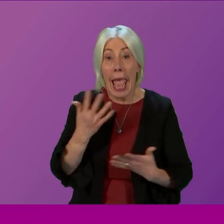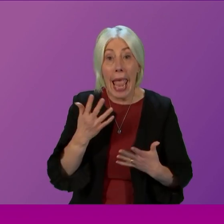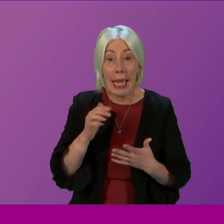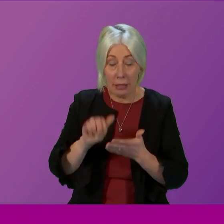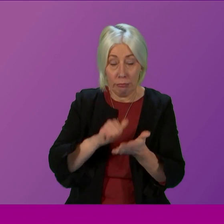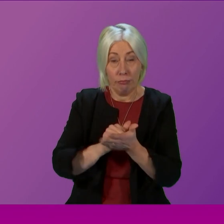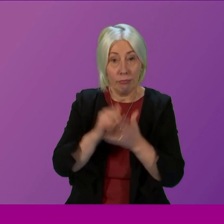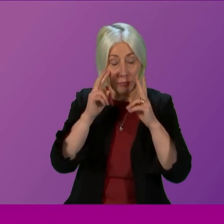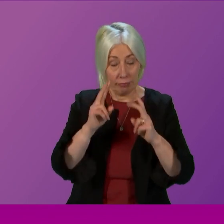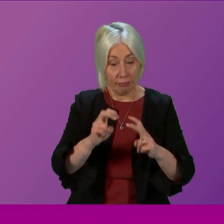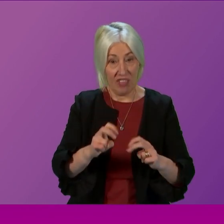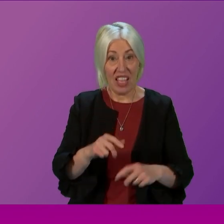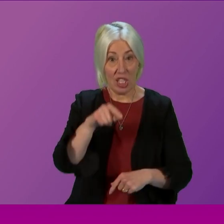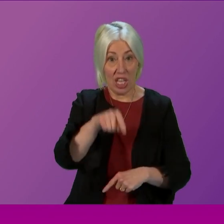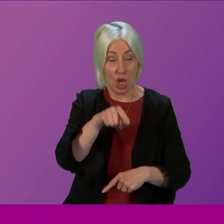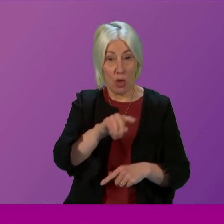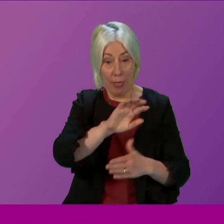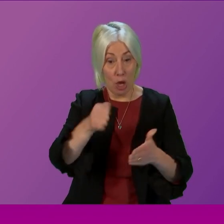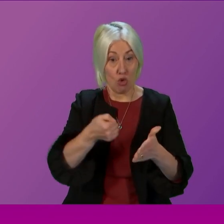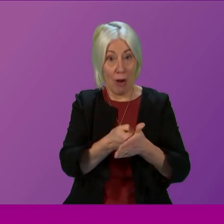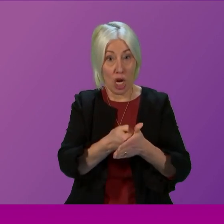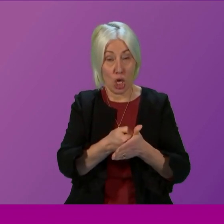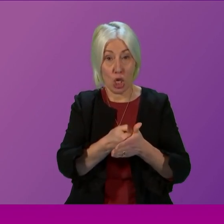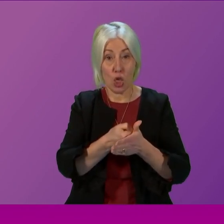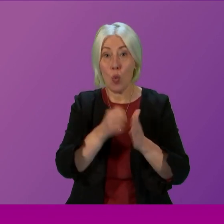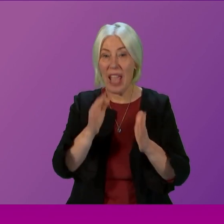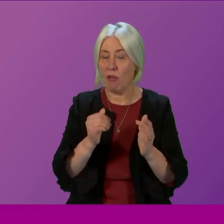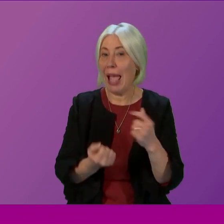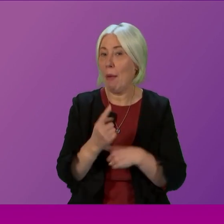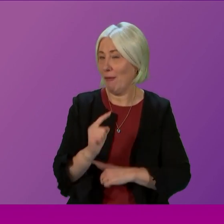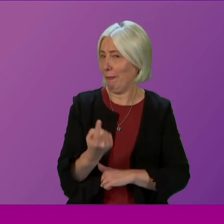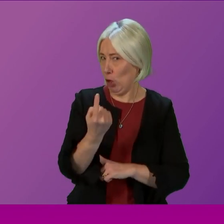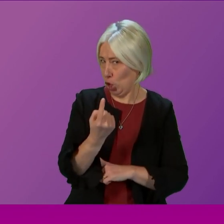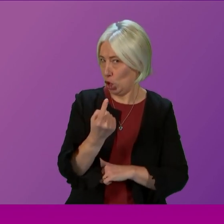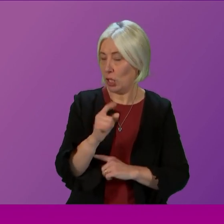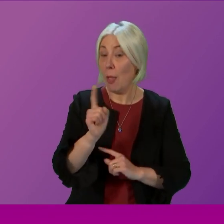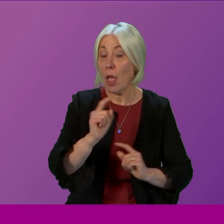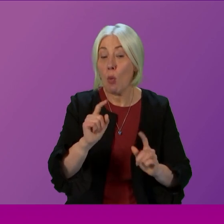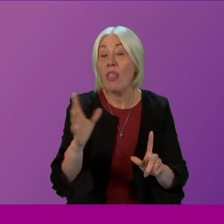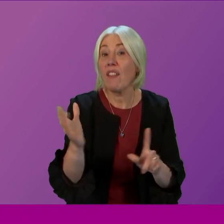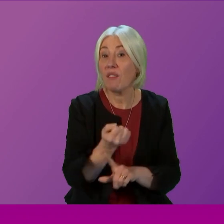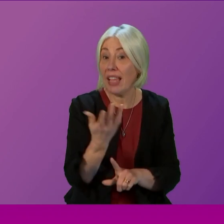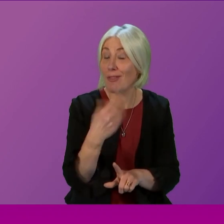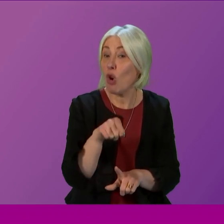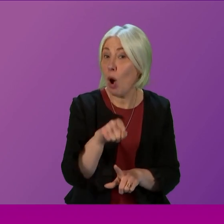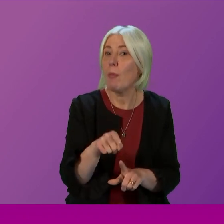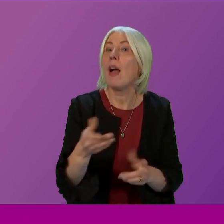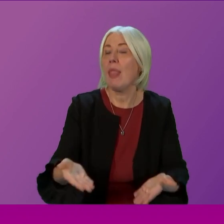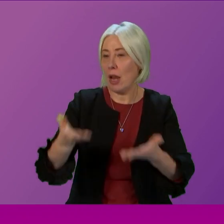into the incident are allowed to take their course and that we reflect on their findings. I undertake to have the Minister for Transport write to the member directly with any further steps that are required to be taken, once we have had the opportunity to do that.